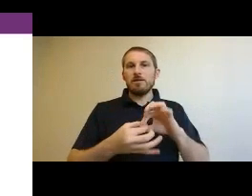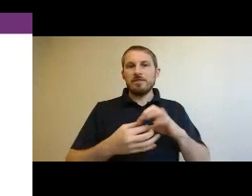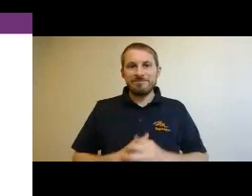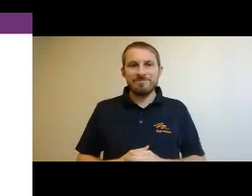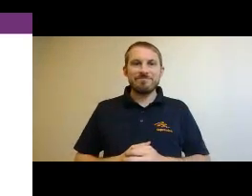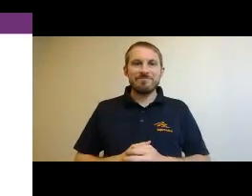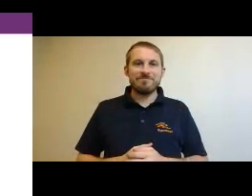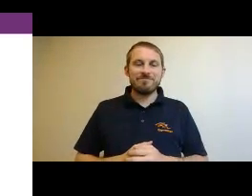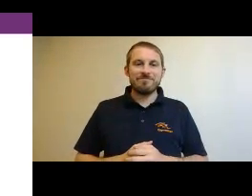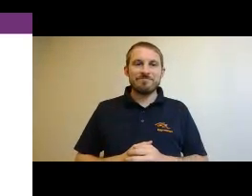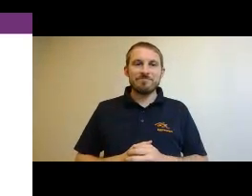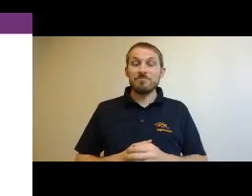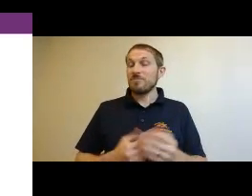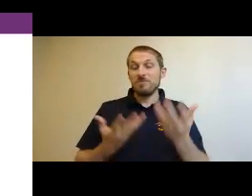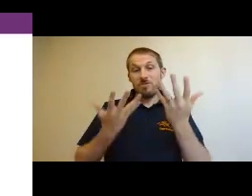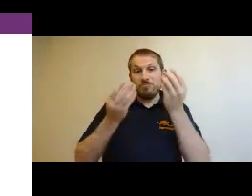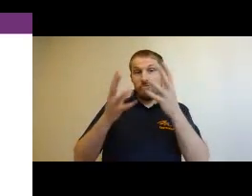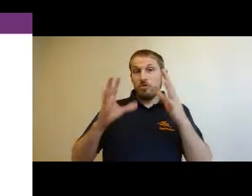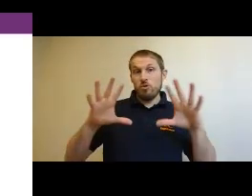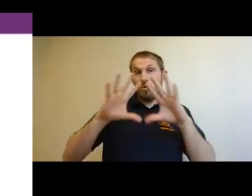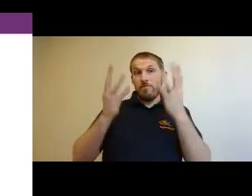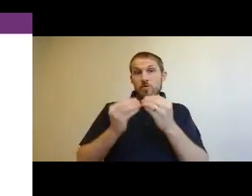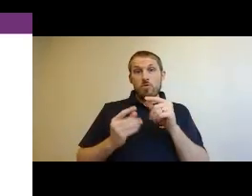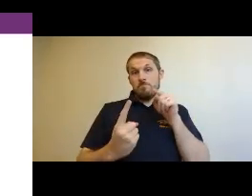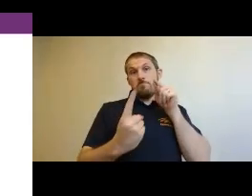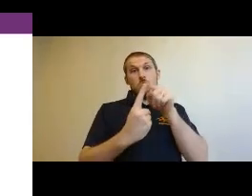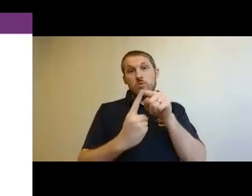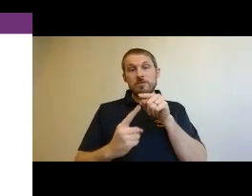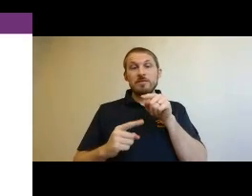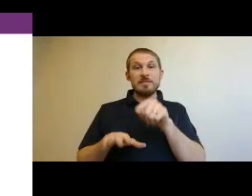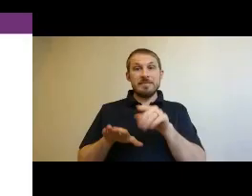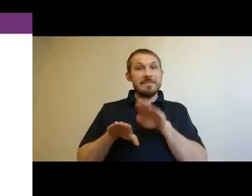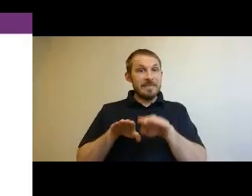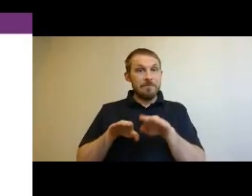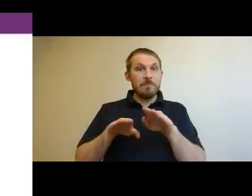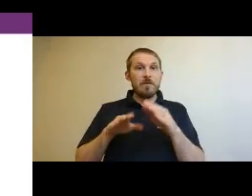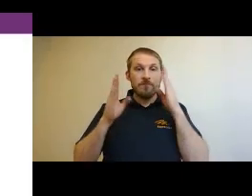So overall, this step is about looking at the supports available beyond funded services.